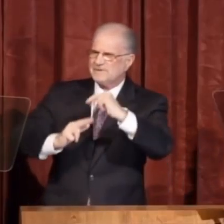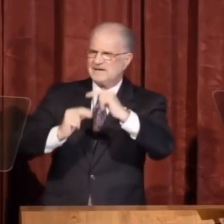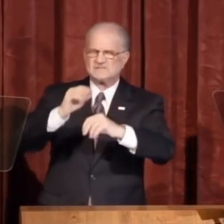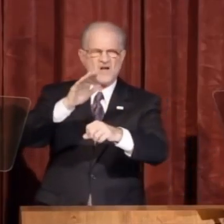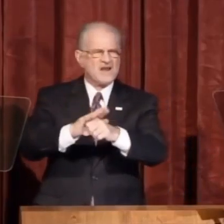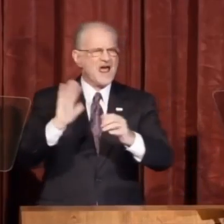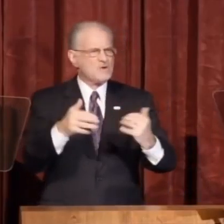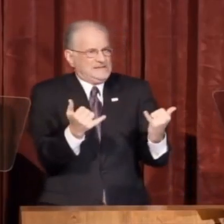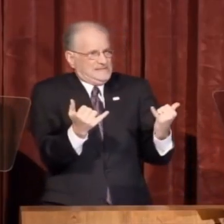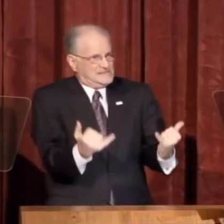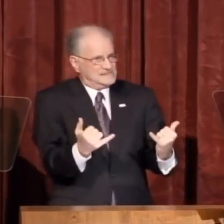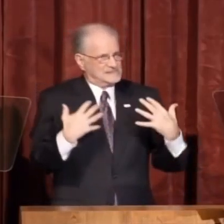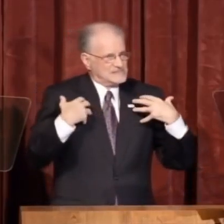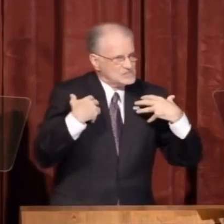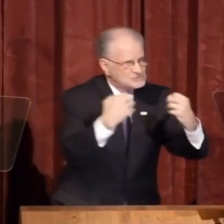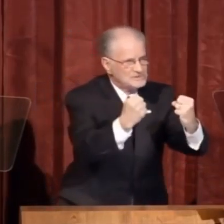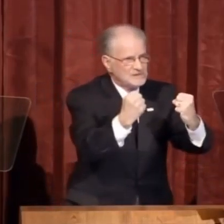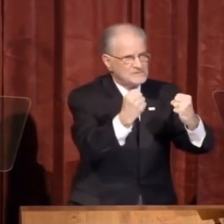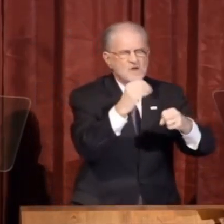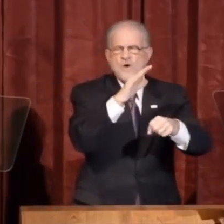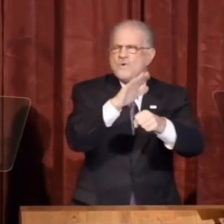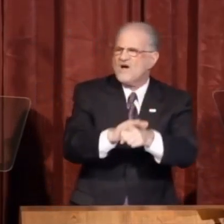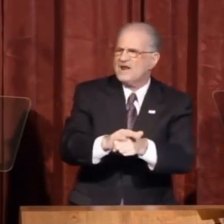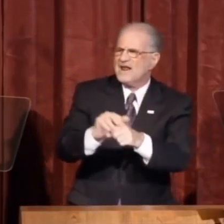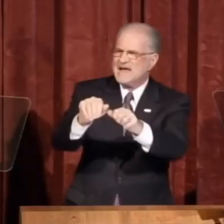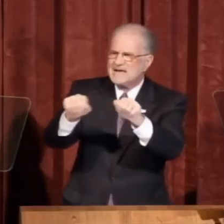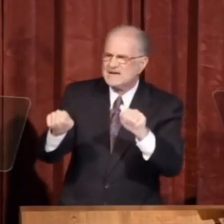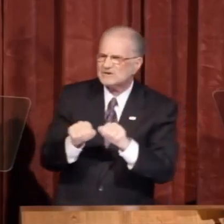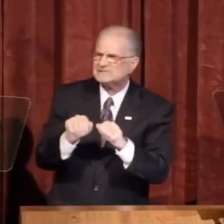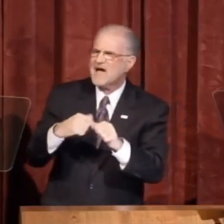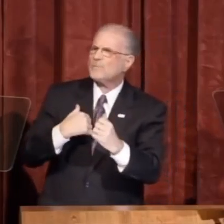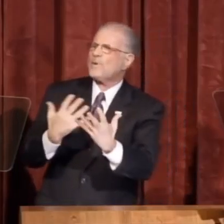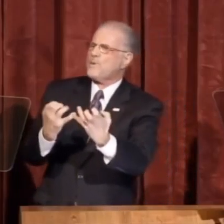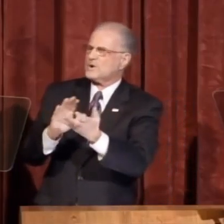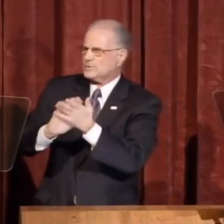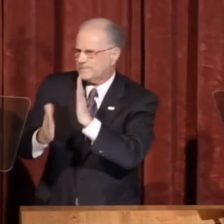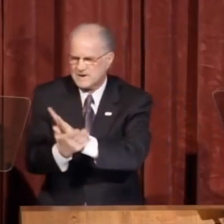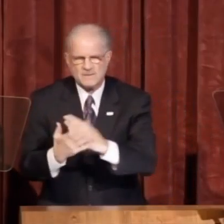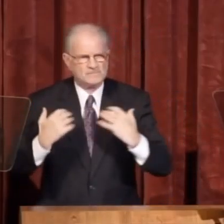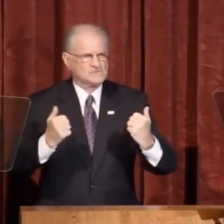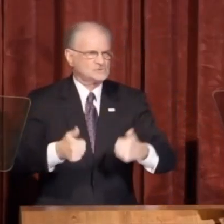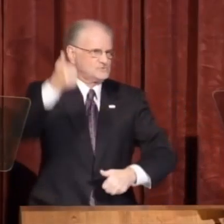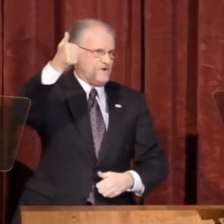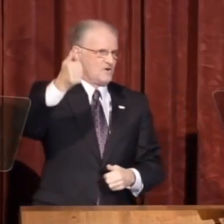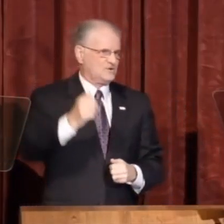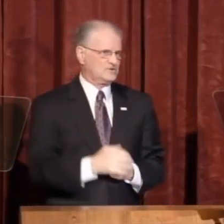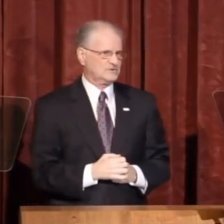and the incredible potential of the pre-programs.